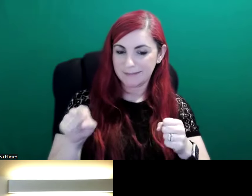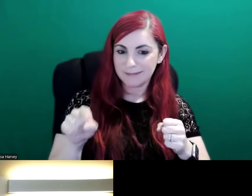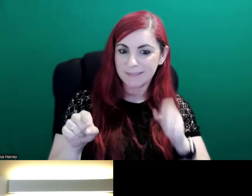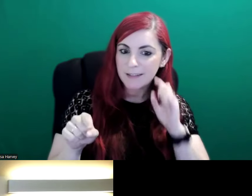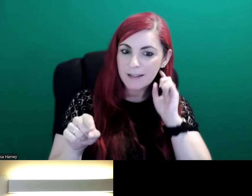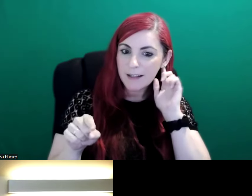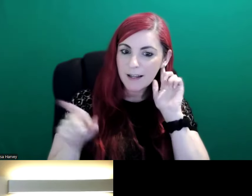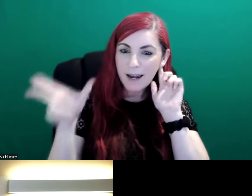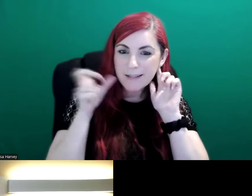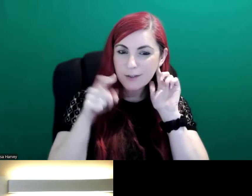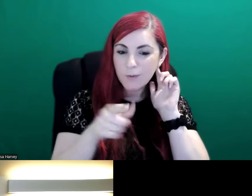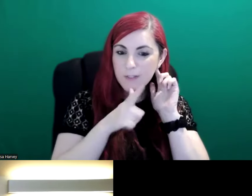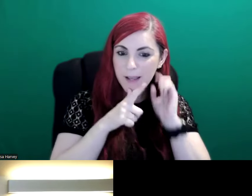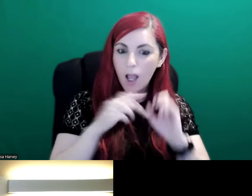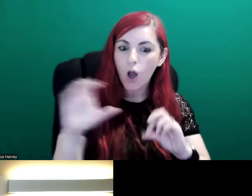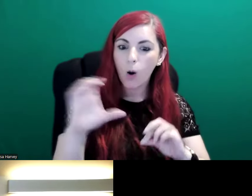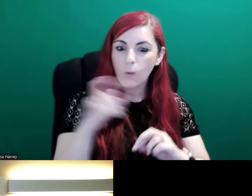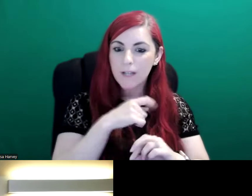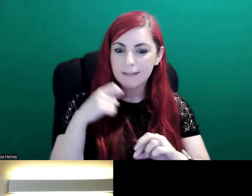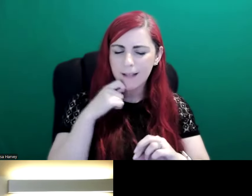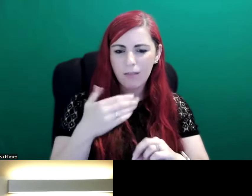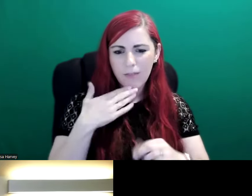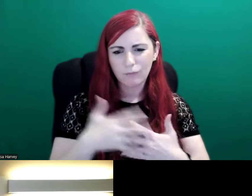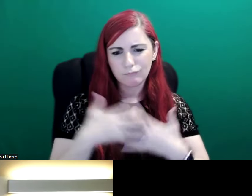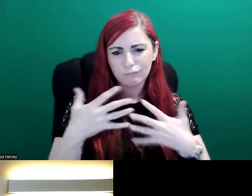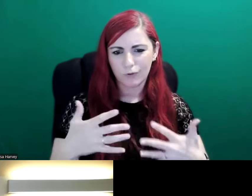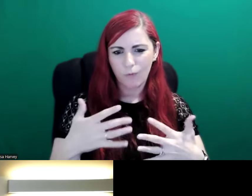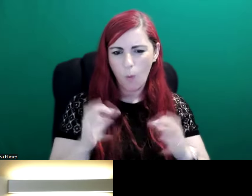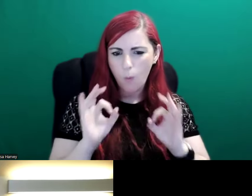is saying thank you very much for a wonderful talk, but she was very interested in